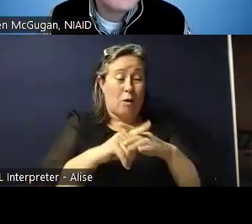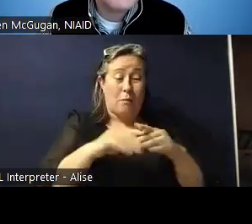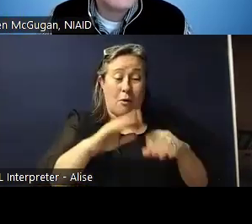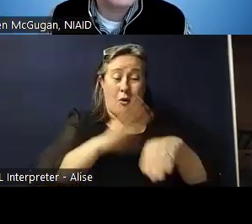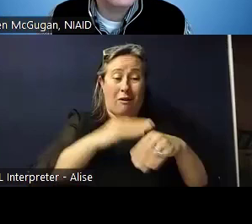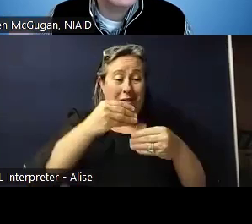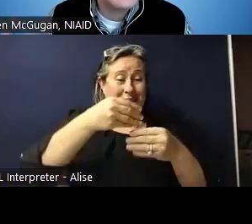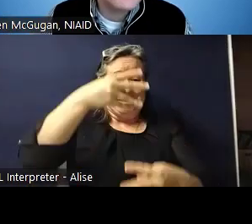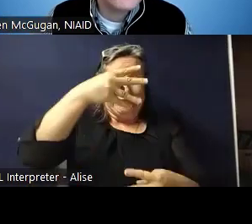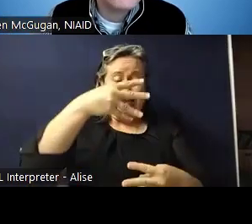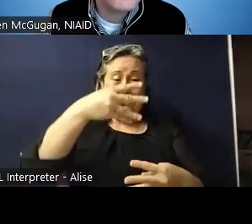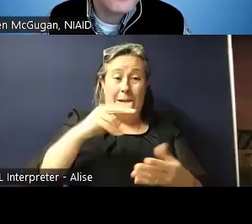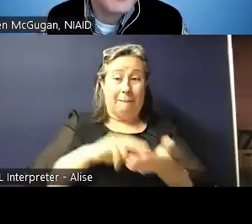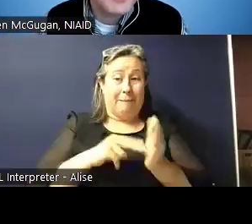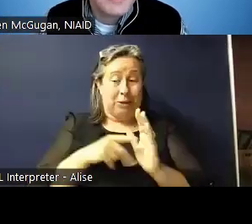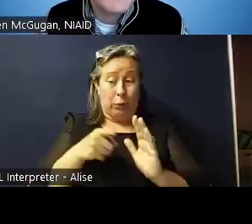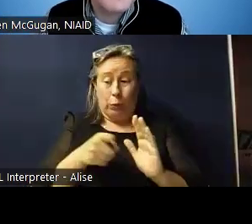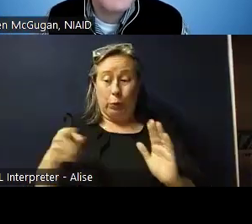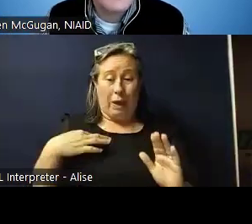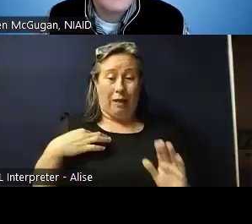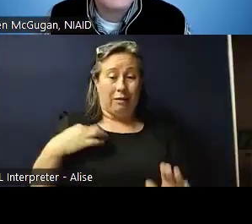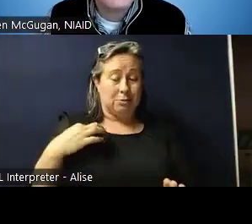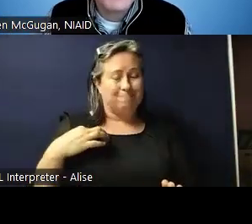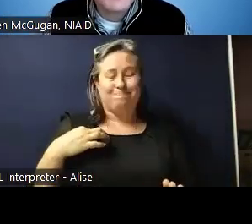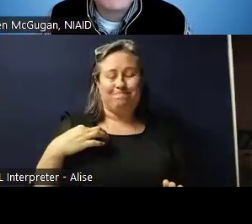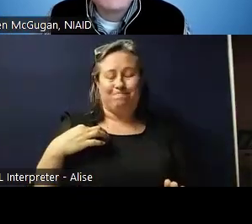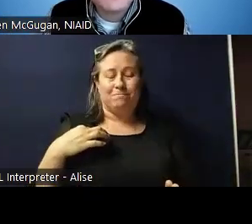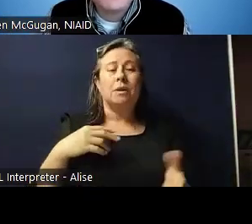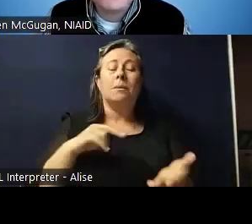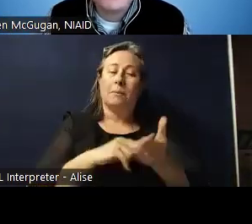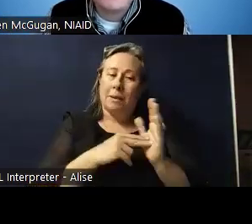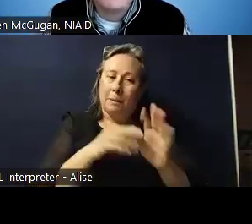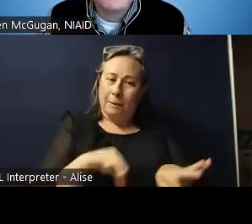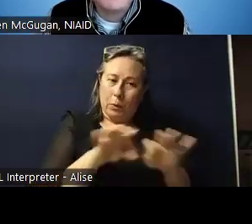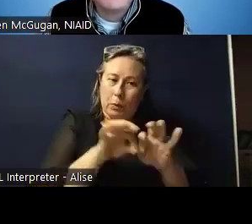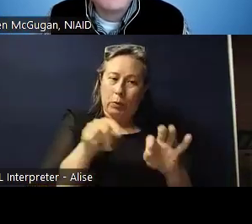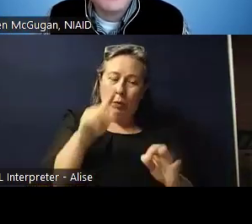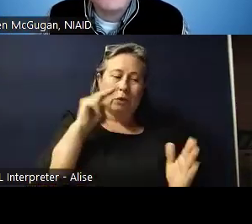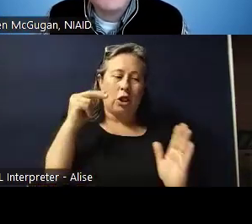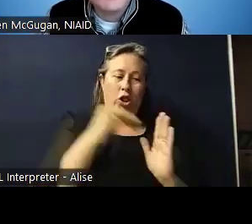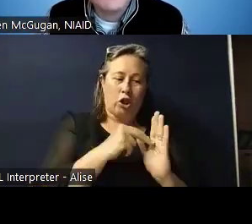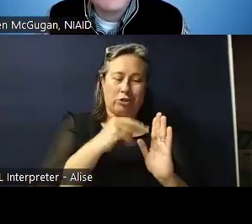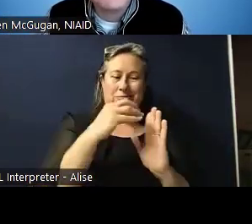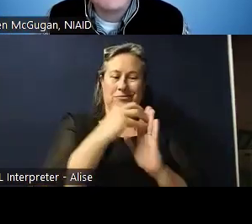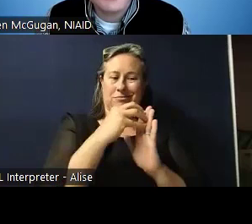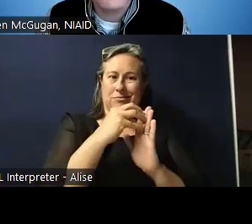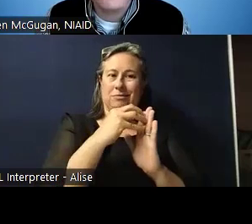doesn't mean you'll be eligible to apply. So check out the section on eligibility, and you'll see in this example,